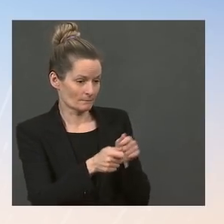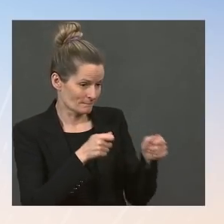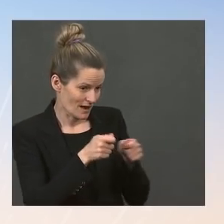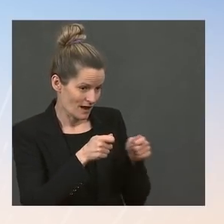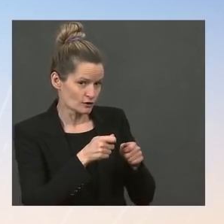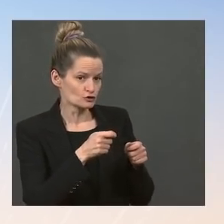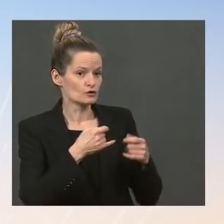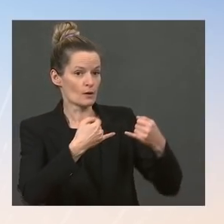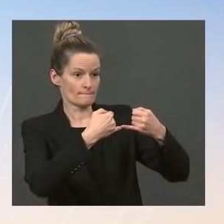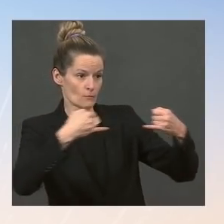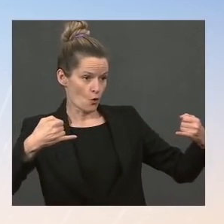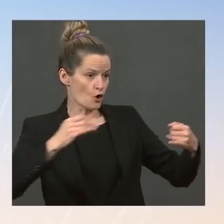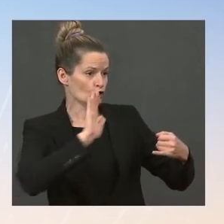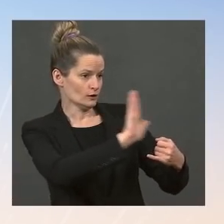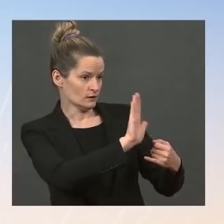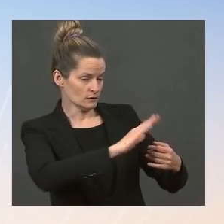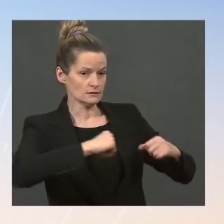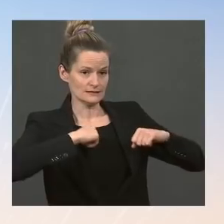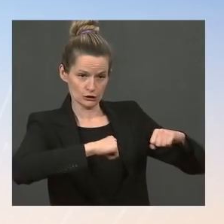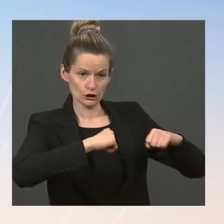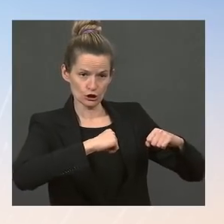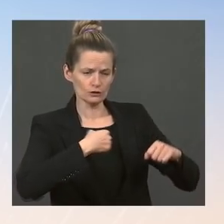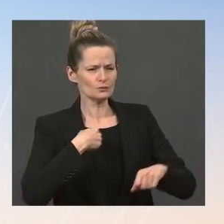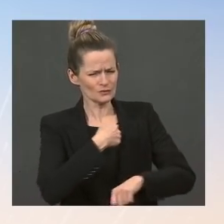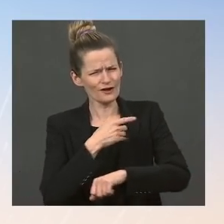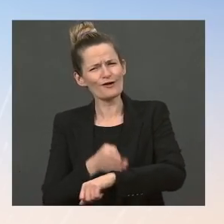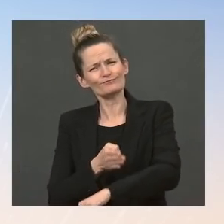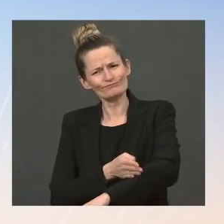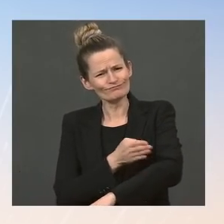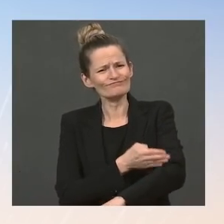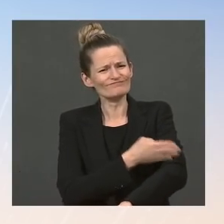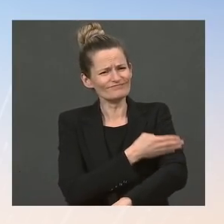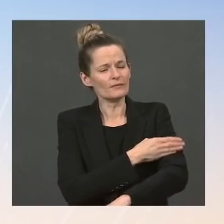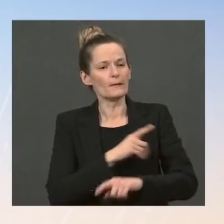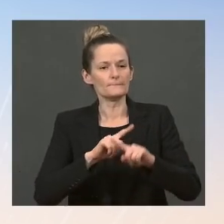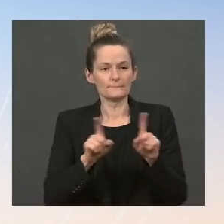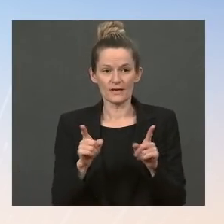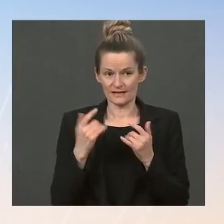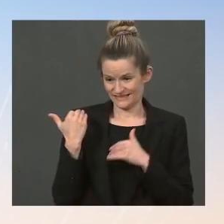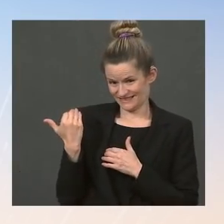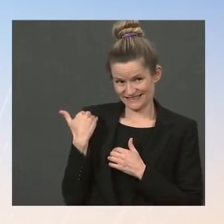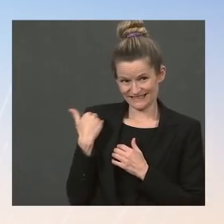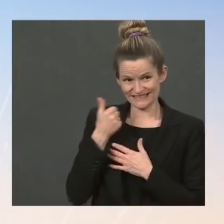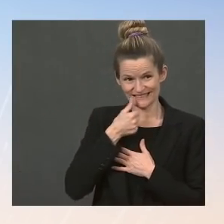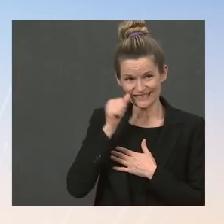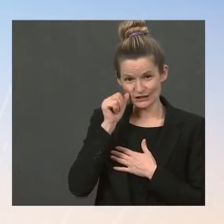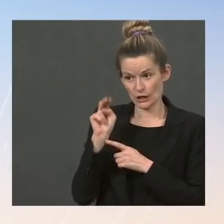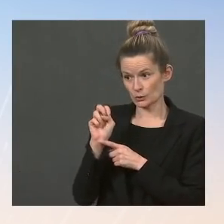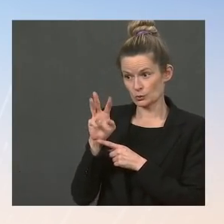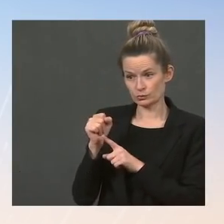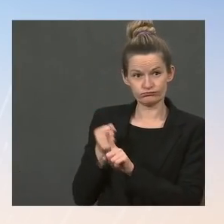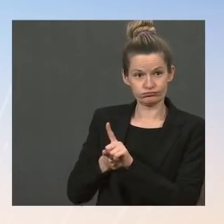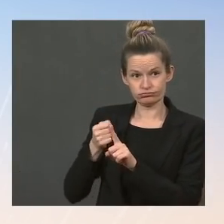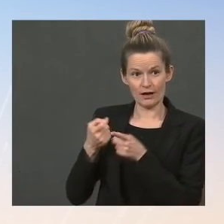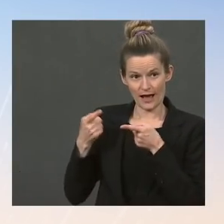we've made considerable progress on that front. But this news, of course, just came out. And I'd really defer you to the Department of Justice for any additional steps.